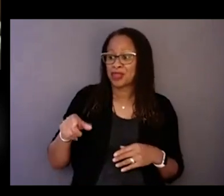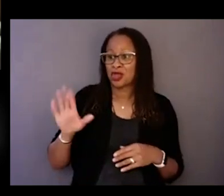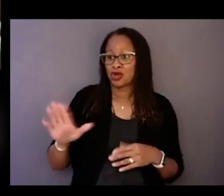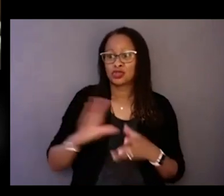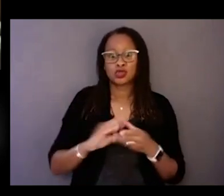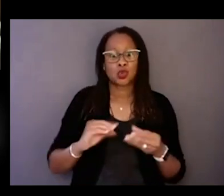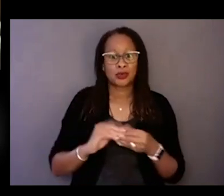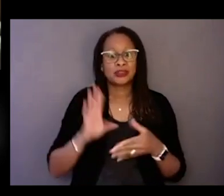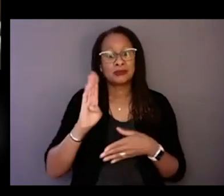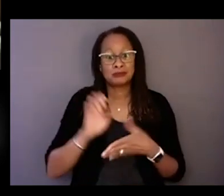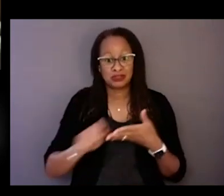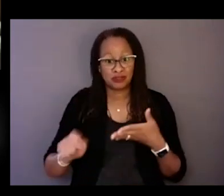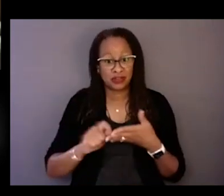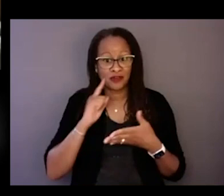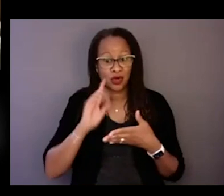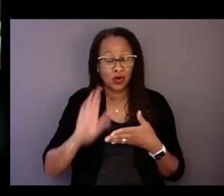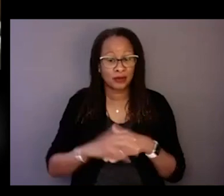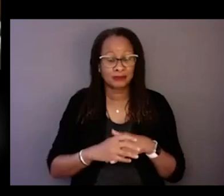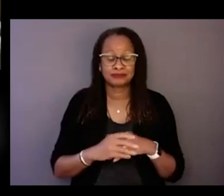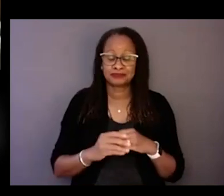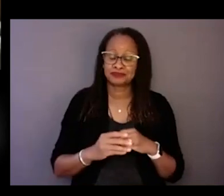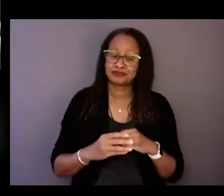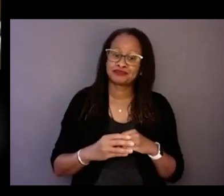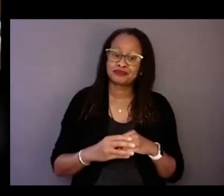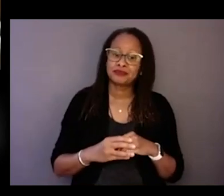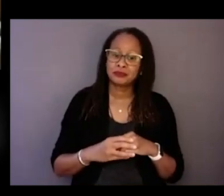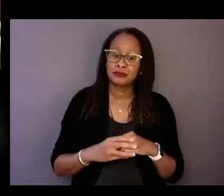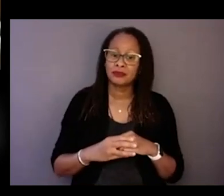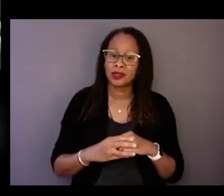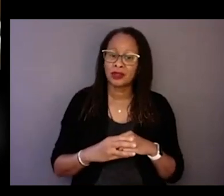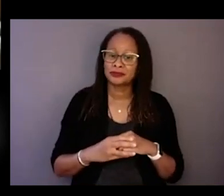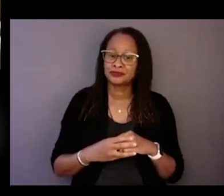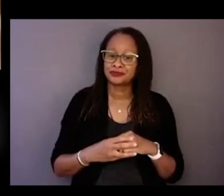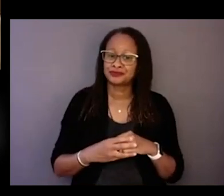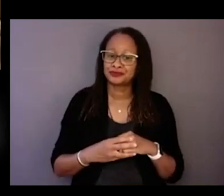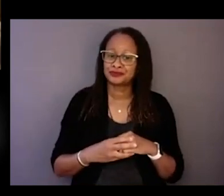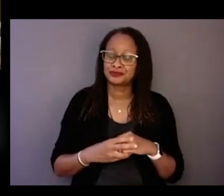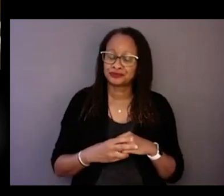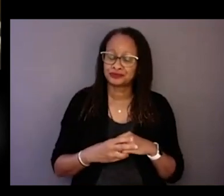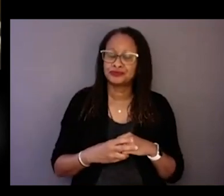not so deliberately on their part but perhaps by dint of their lived experience,